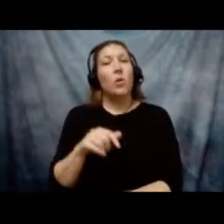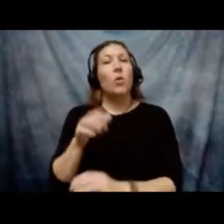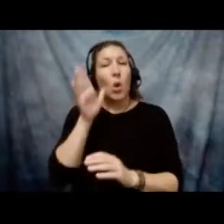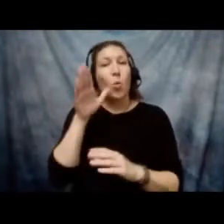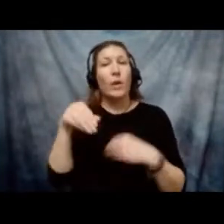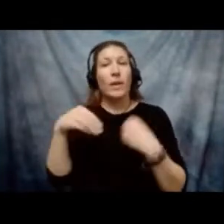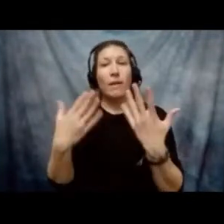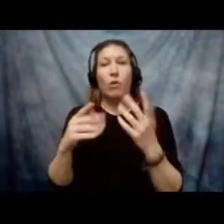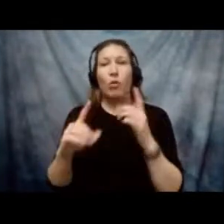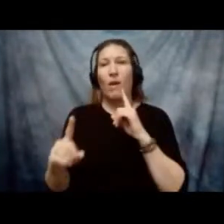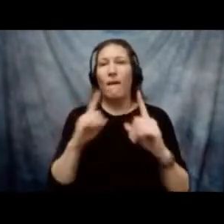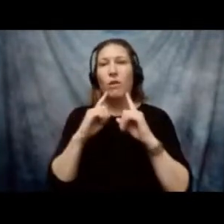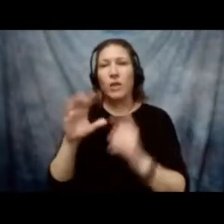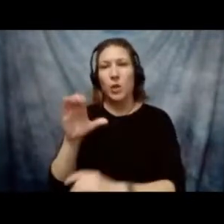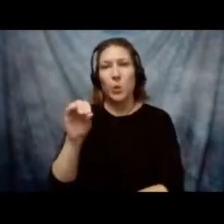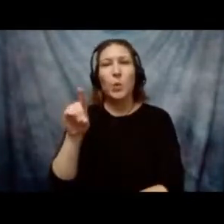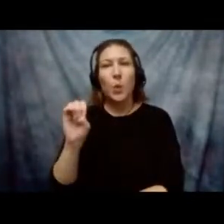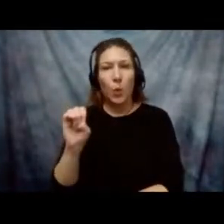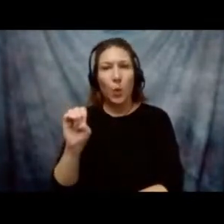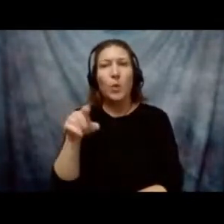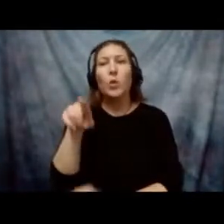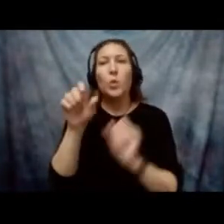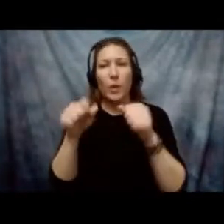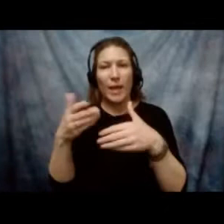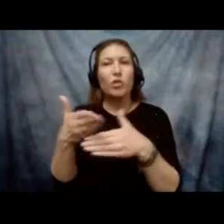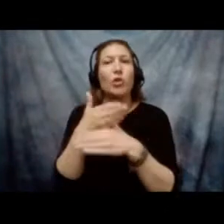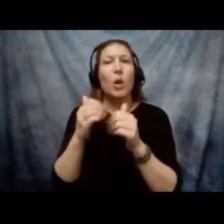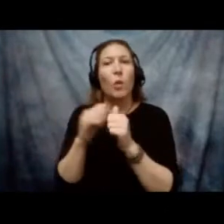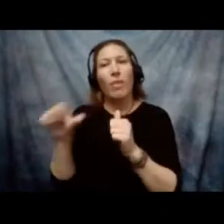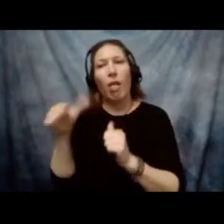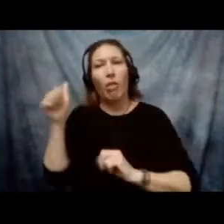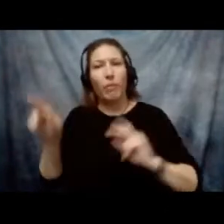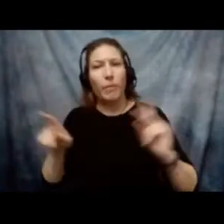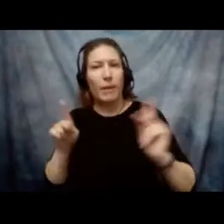up here that you can share with other people so if i'm on my phone i don't know if you can see